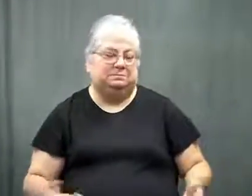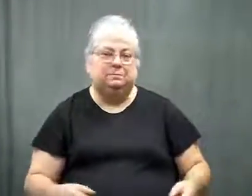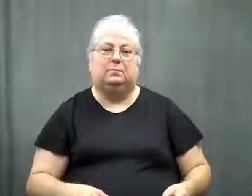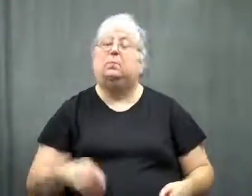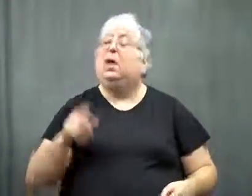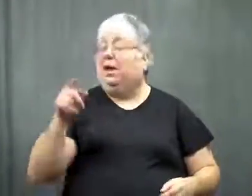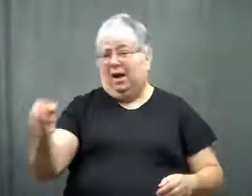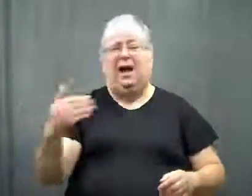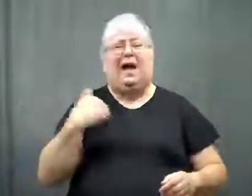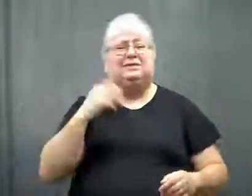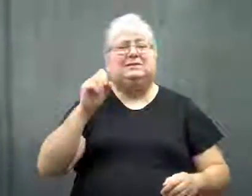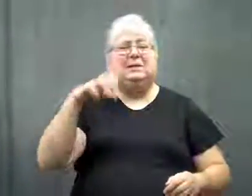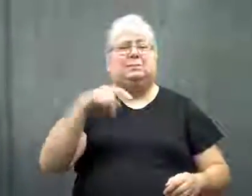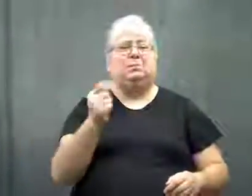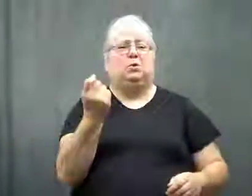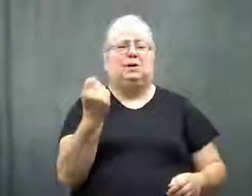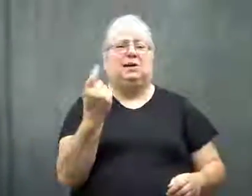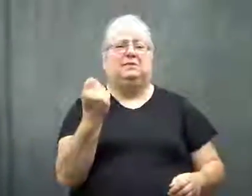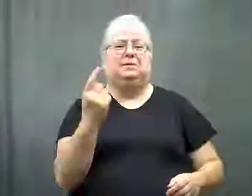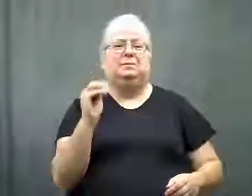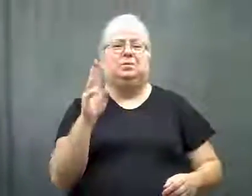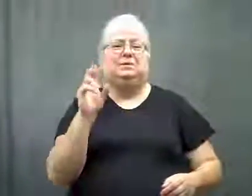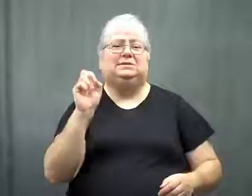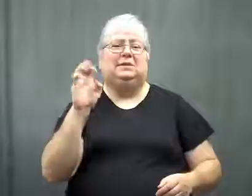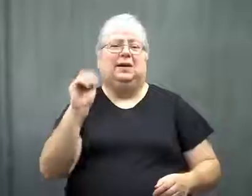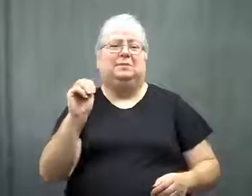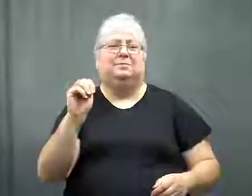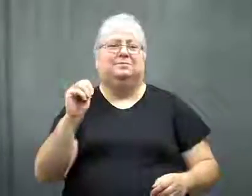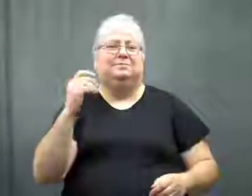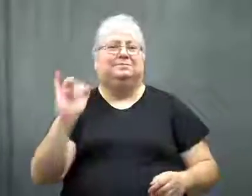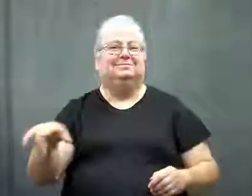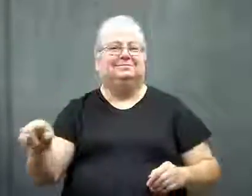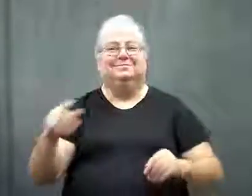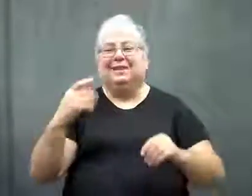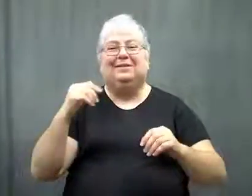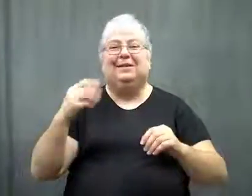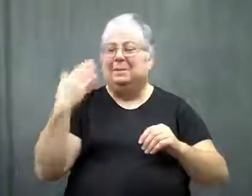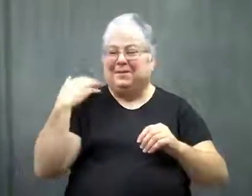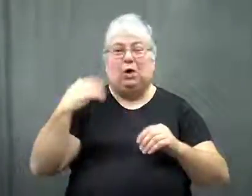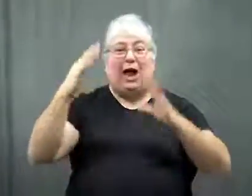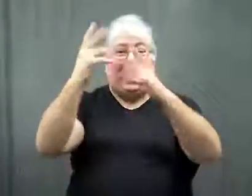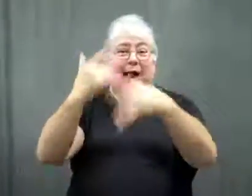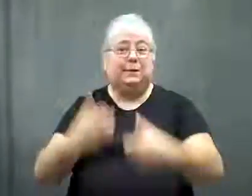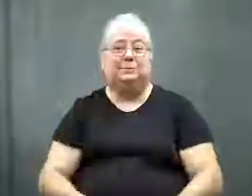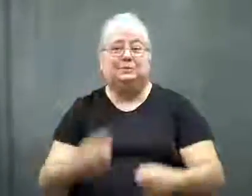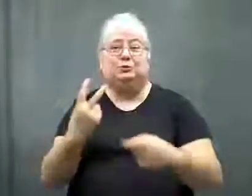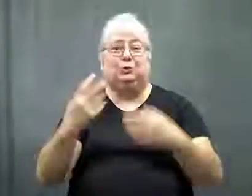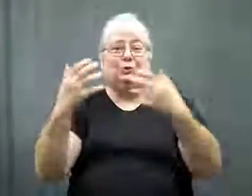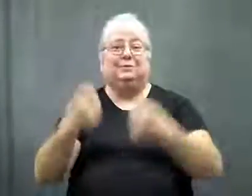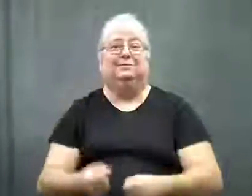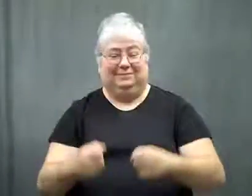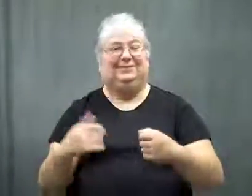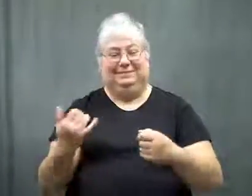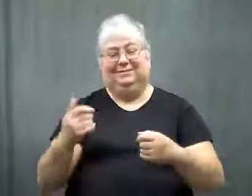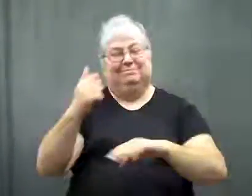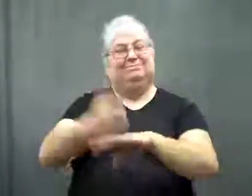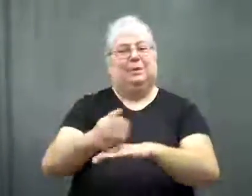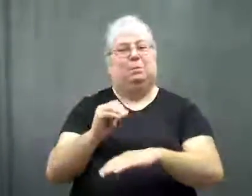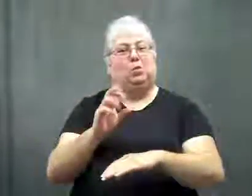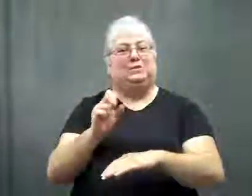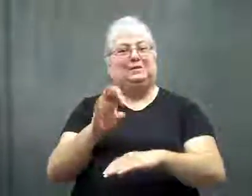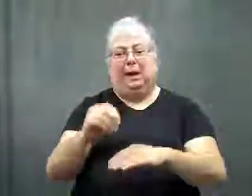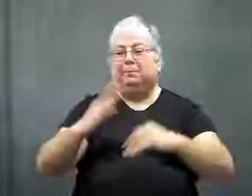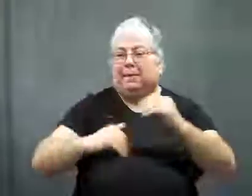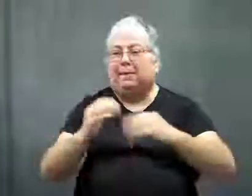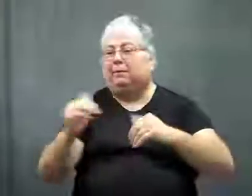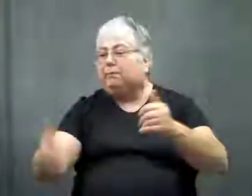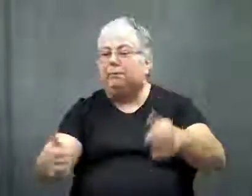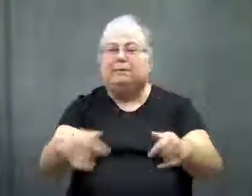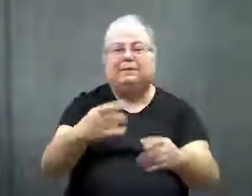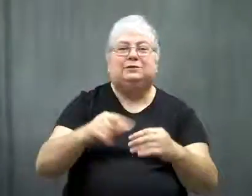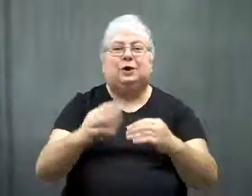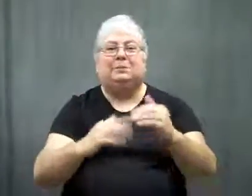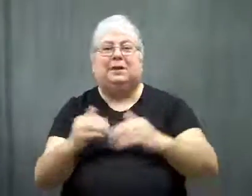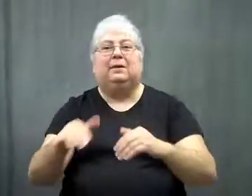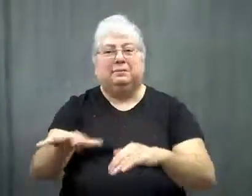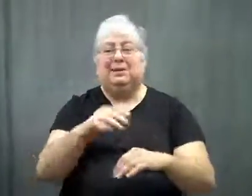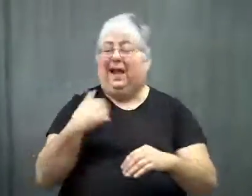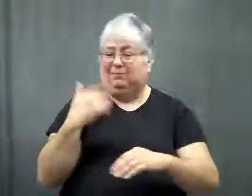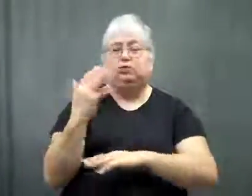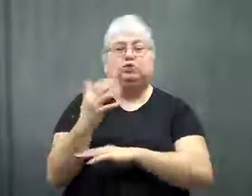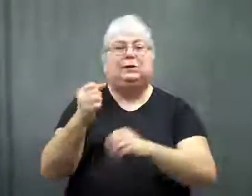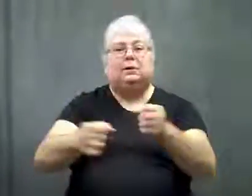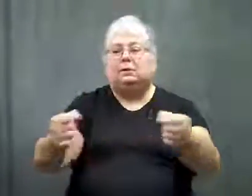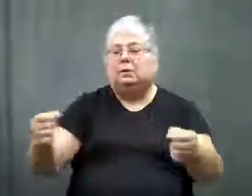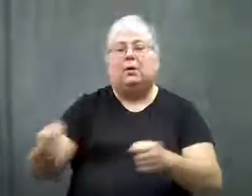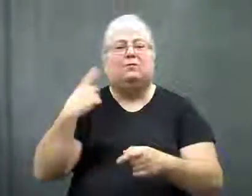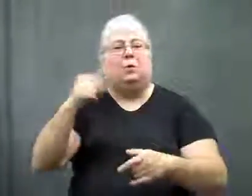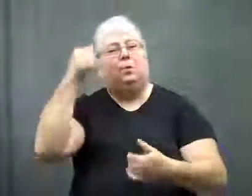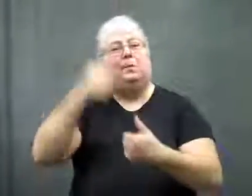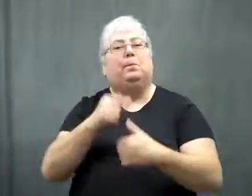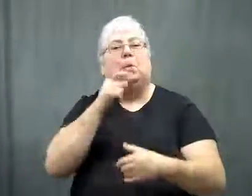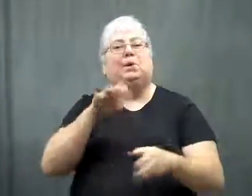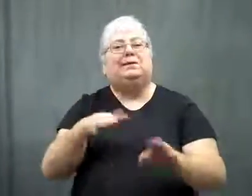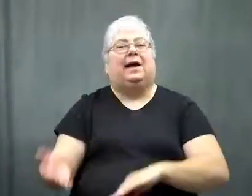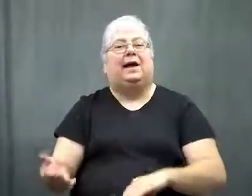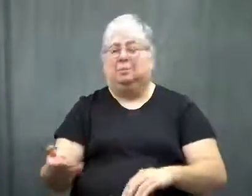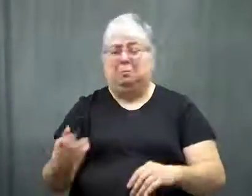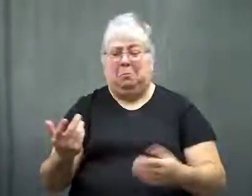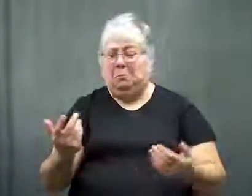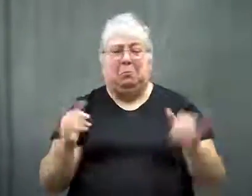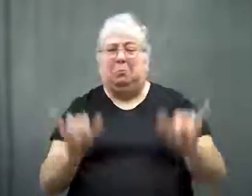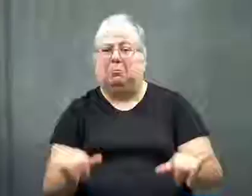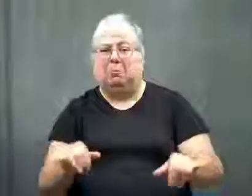The September 11 museum is on the site of 9/11 and other things are being built there.